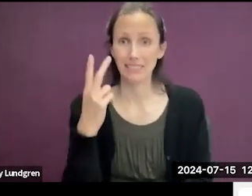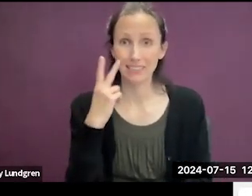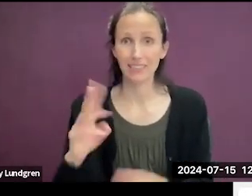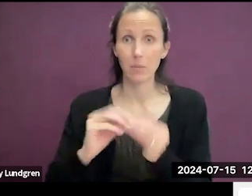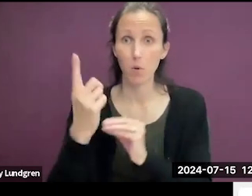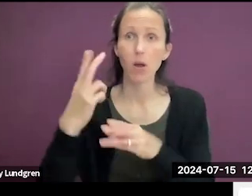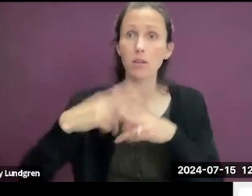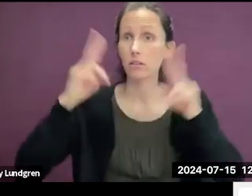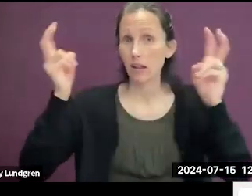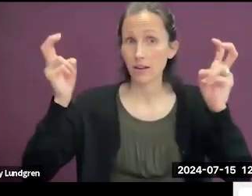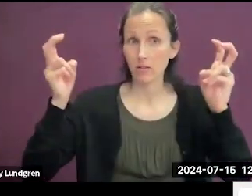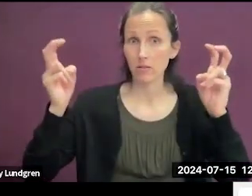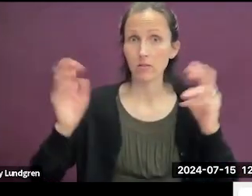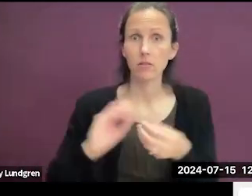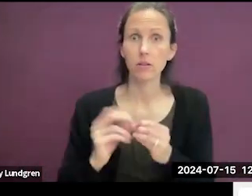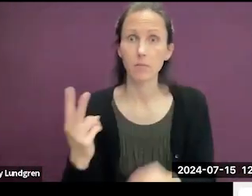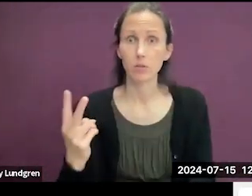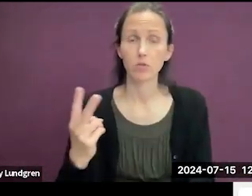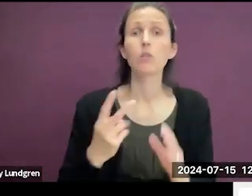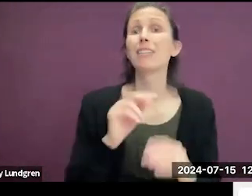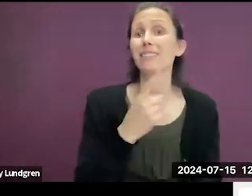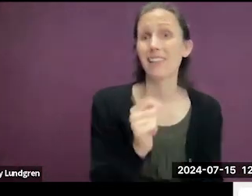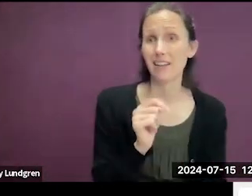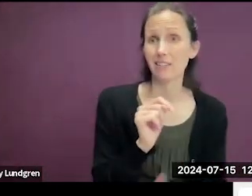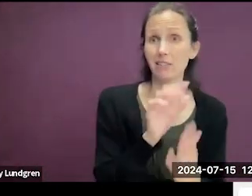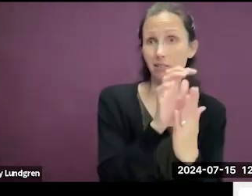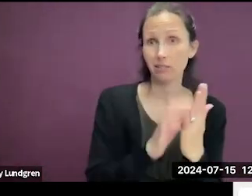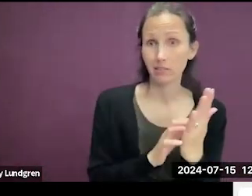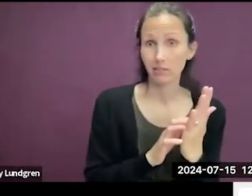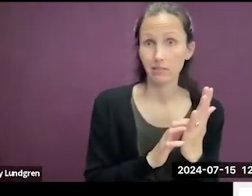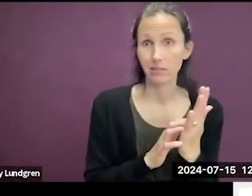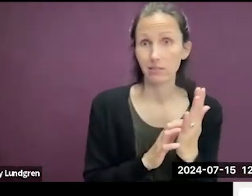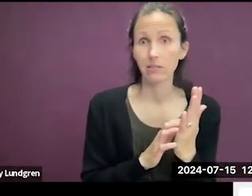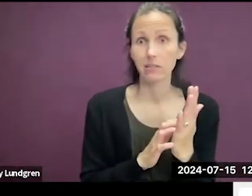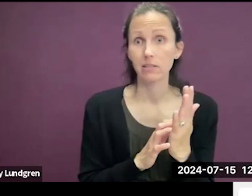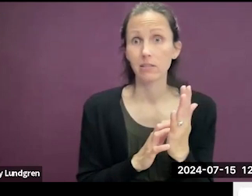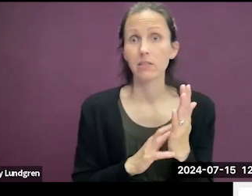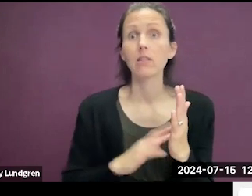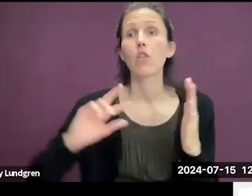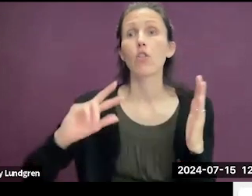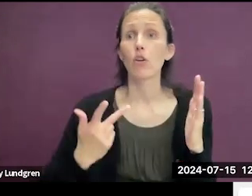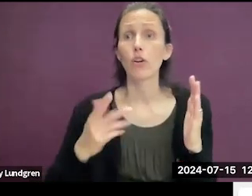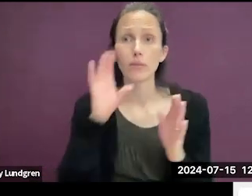Then it shows our text will be read next in order, followed by our picture and its alt-text.